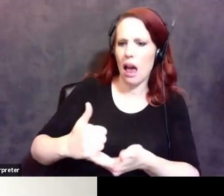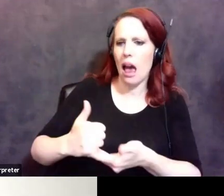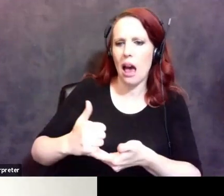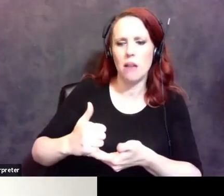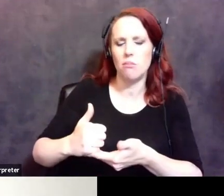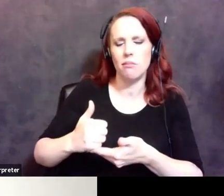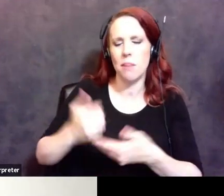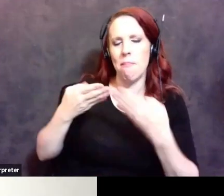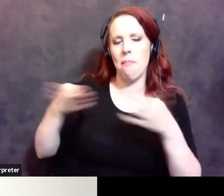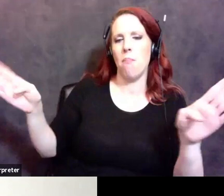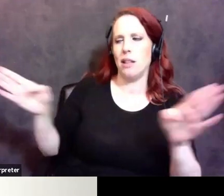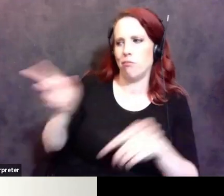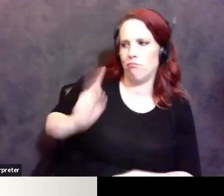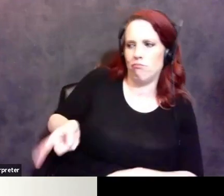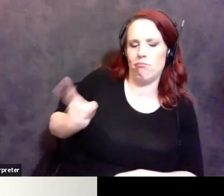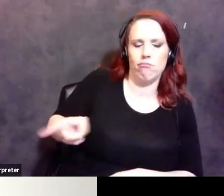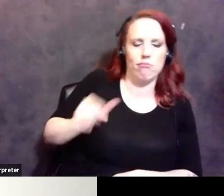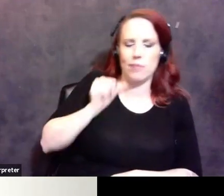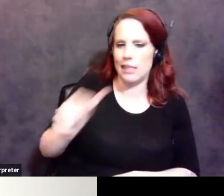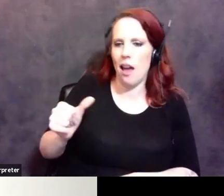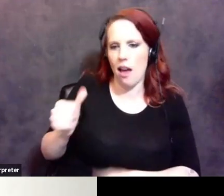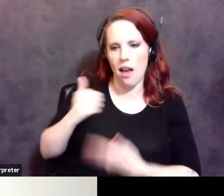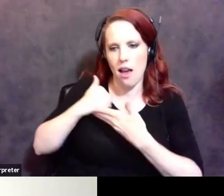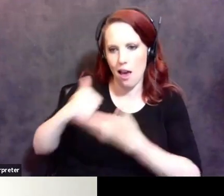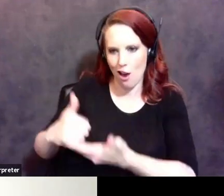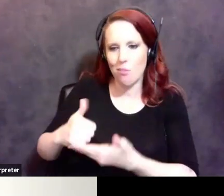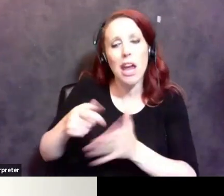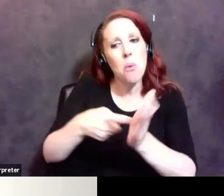have to think about it. It requires more work on our part but you have to think about what